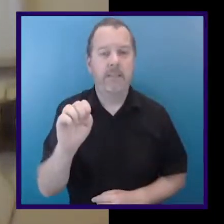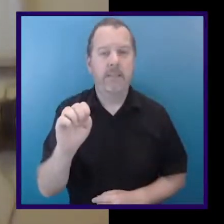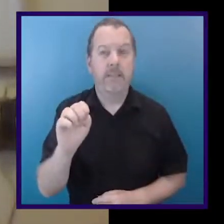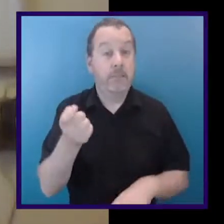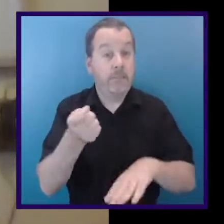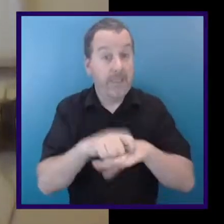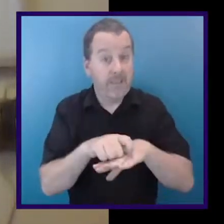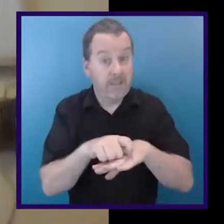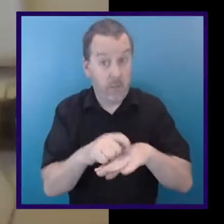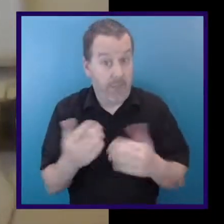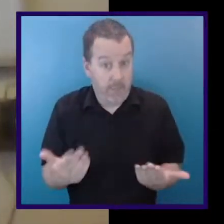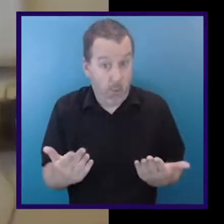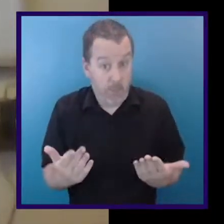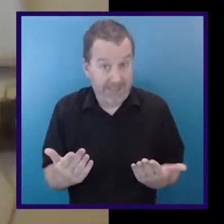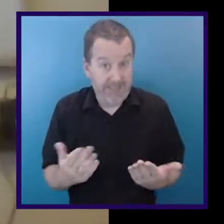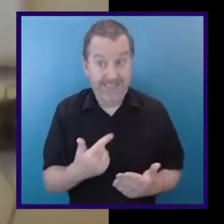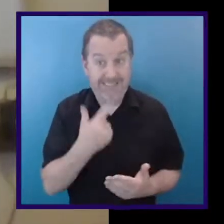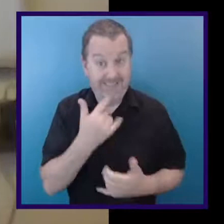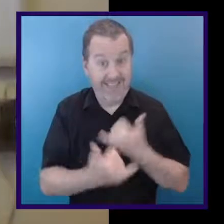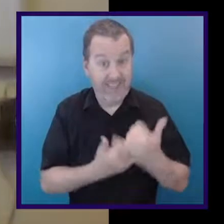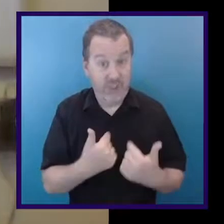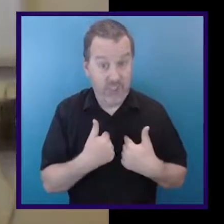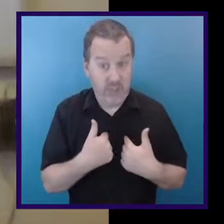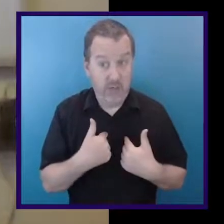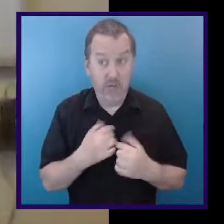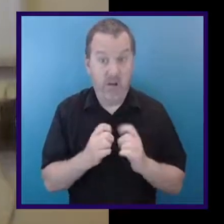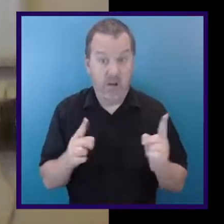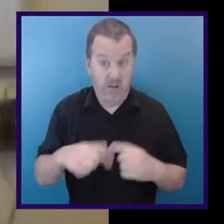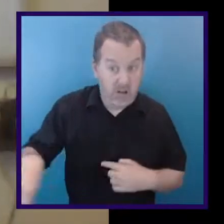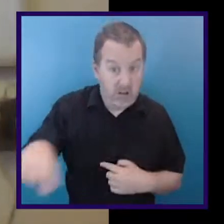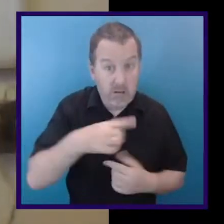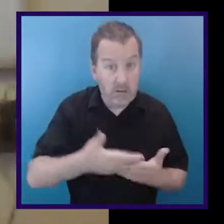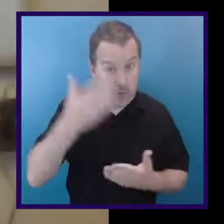to do it would be like at the minute, and for me in second year, or for everyone in